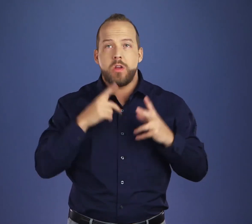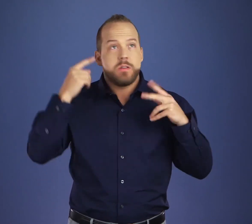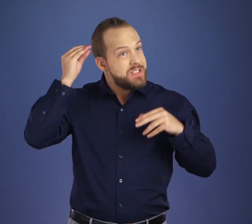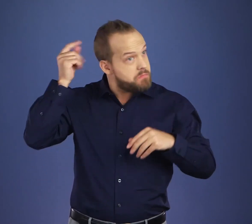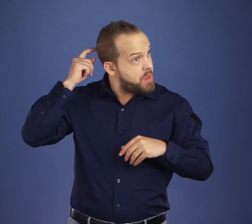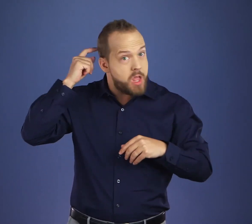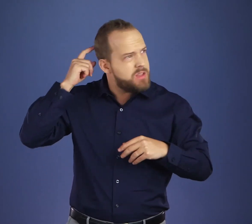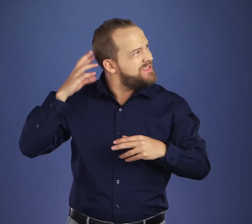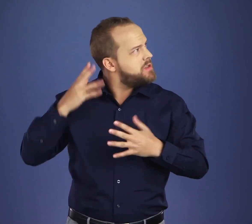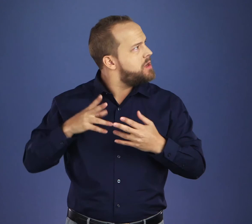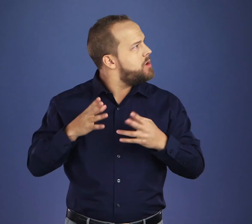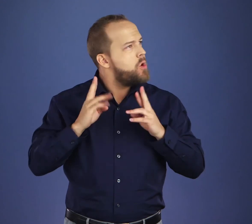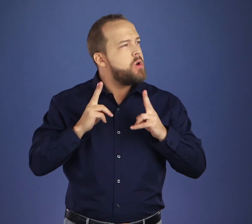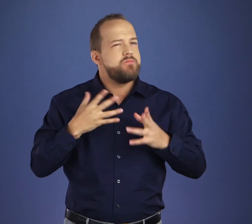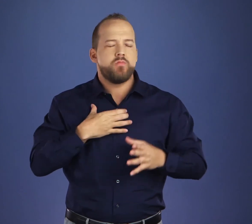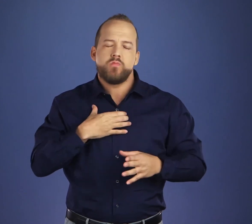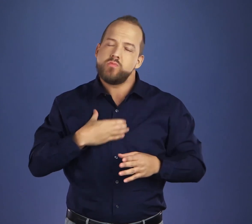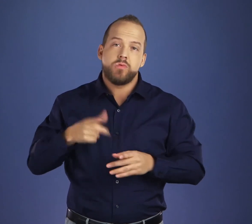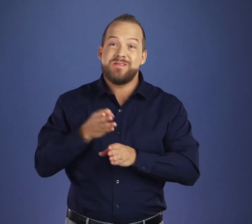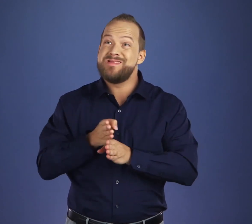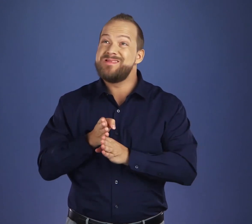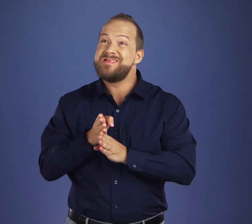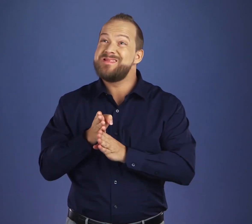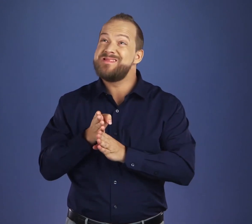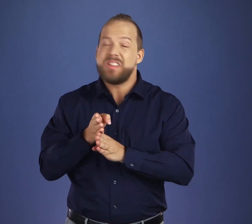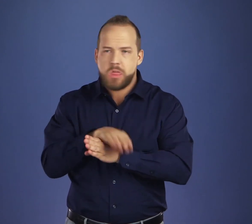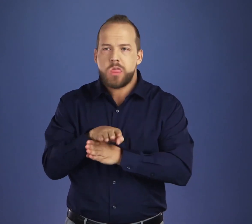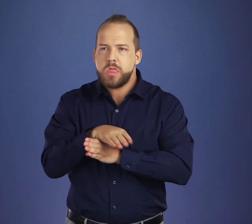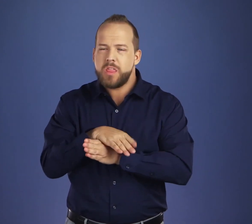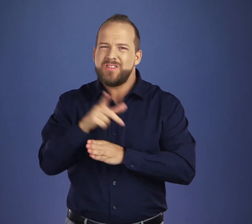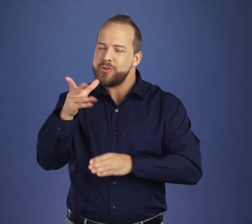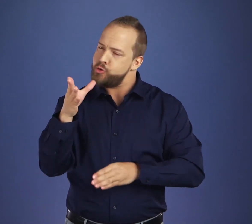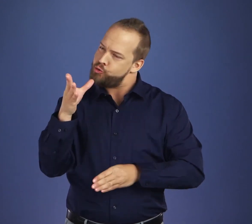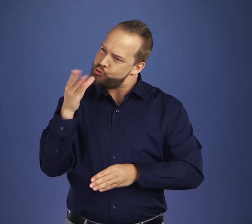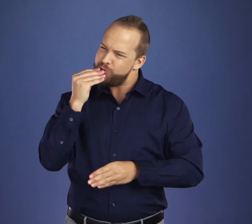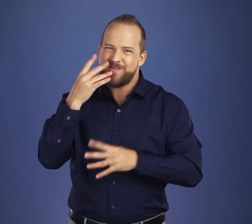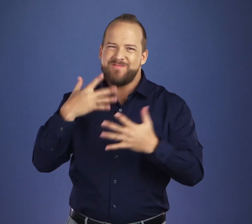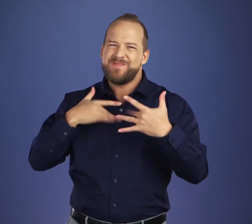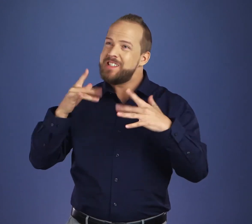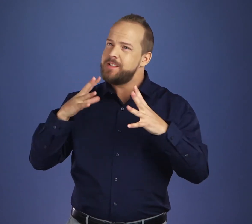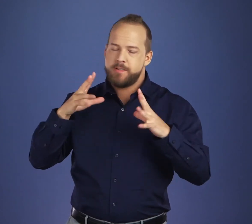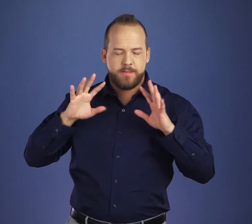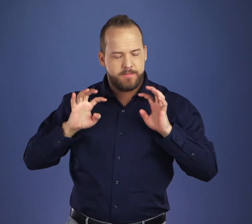“When, oh when,” groaned members to one another, “will that guy get drunk?”